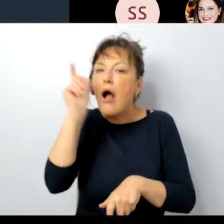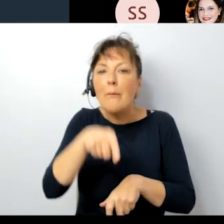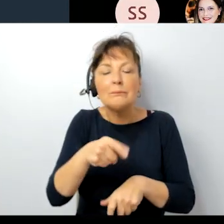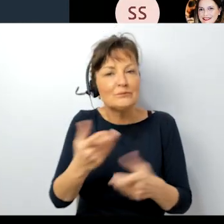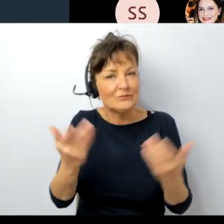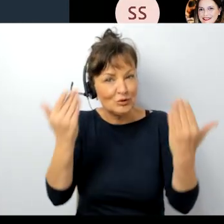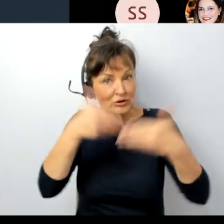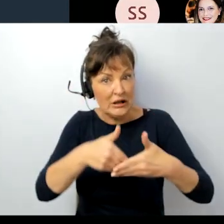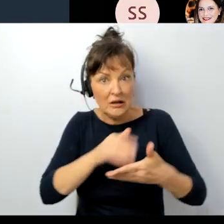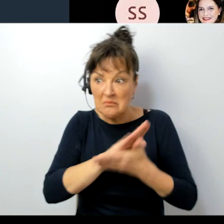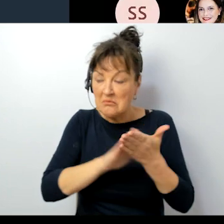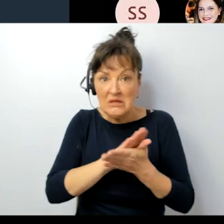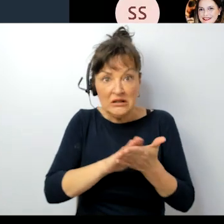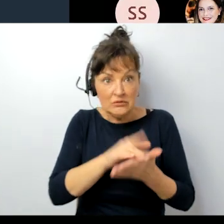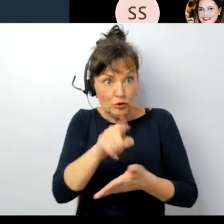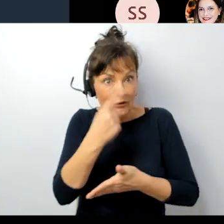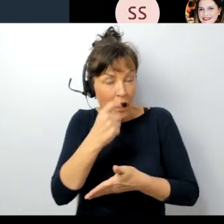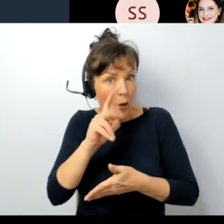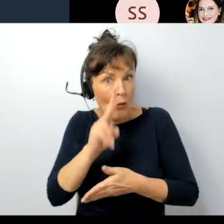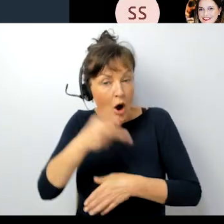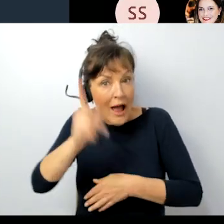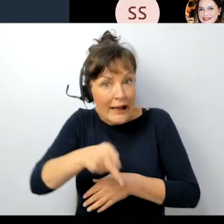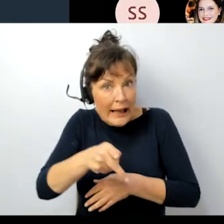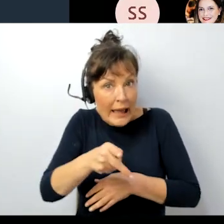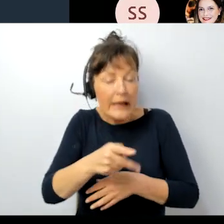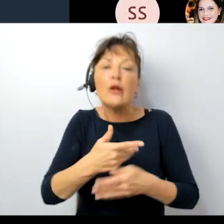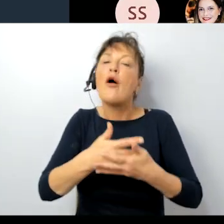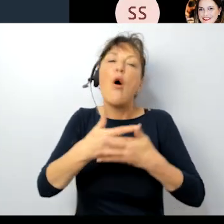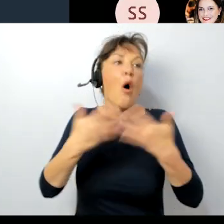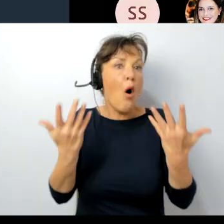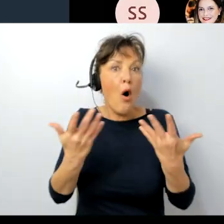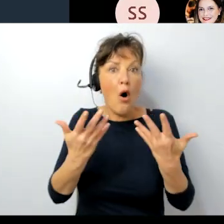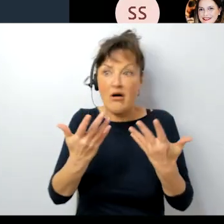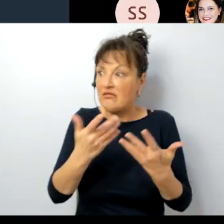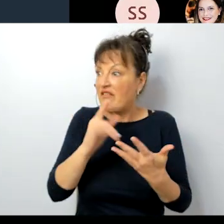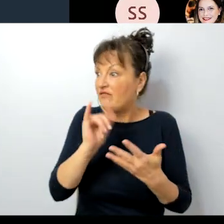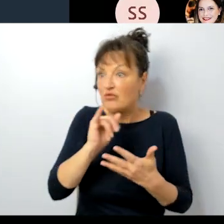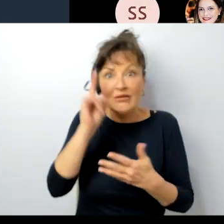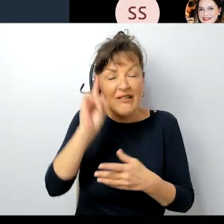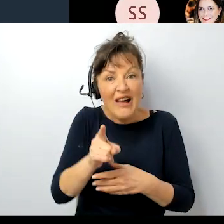tonight is being recorded for anyone who can't make it. This will be available if you want to